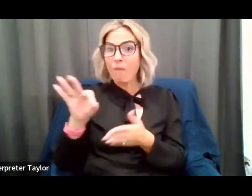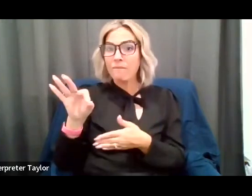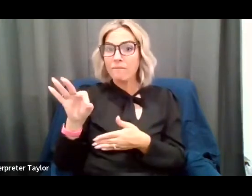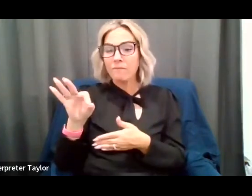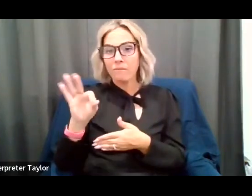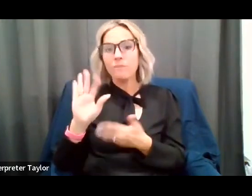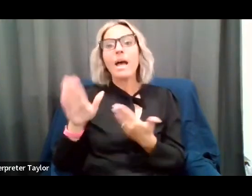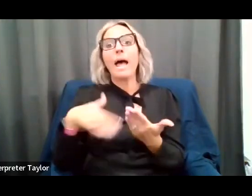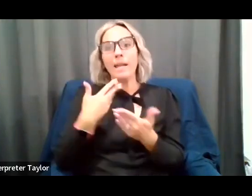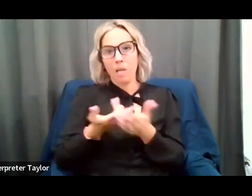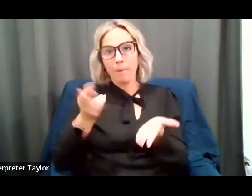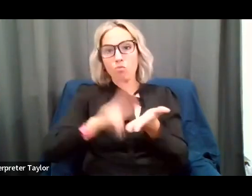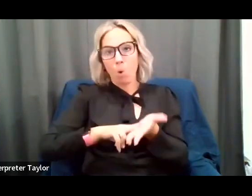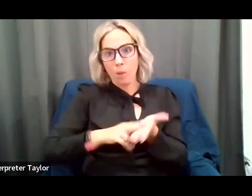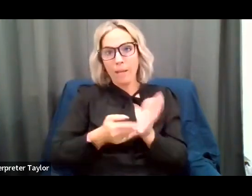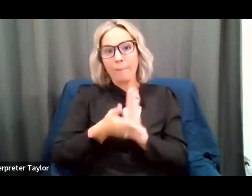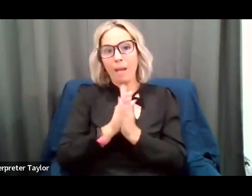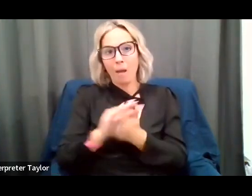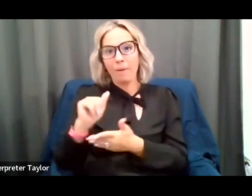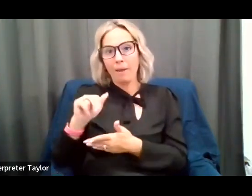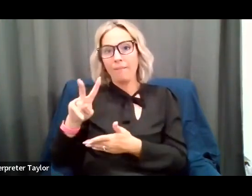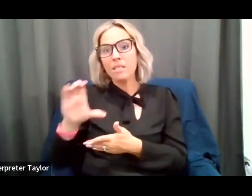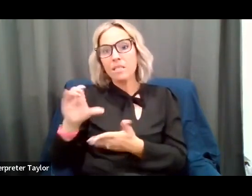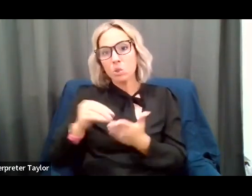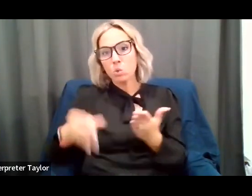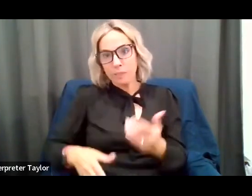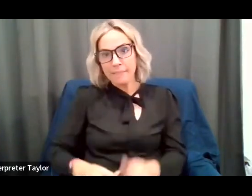enrolling and becoming Antelope Valley College students.